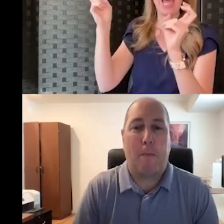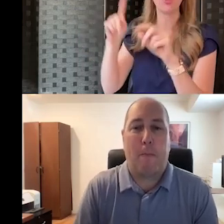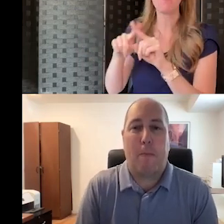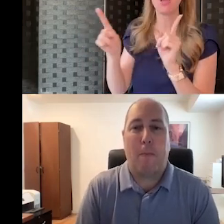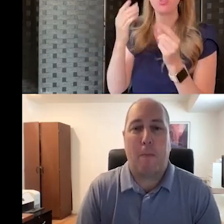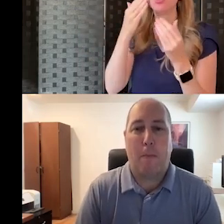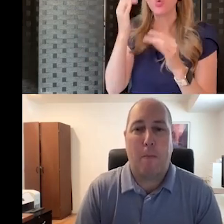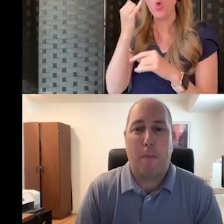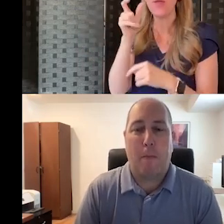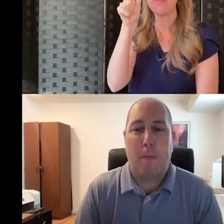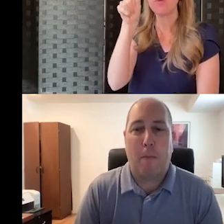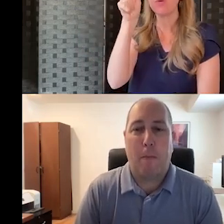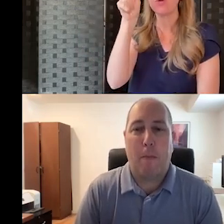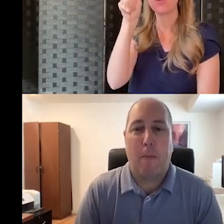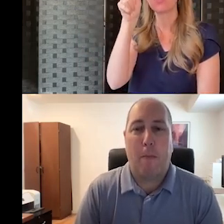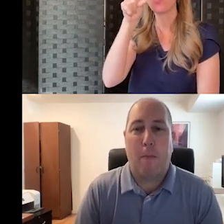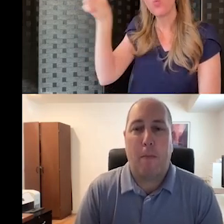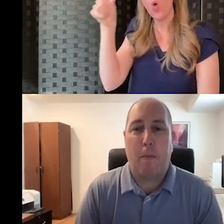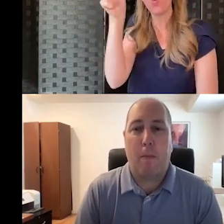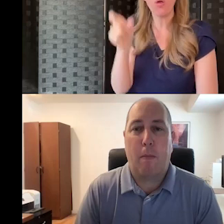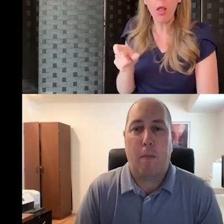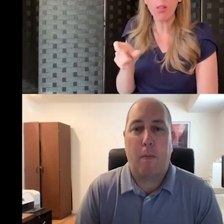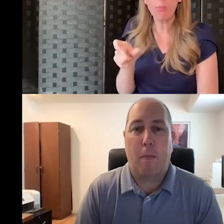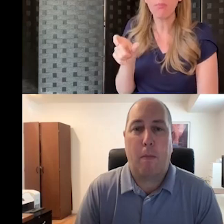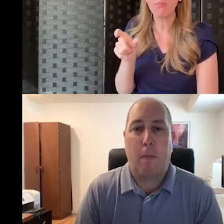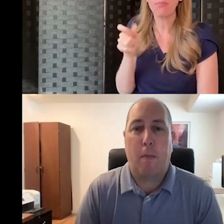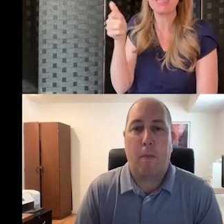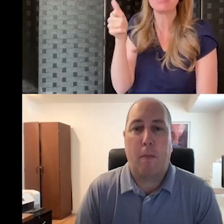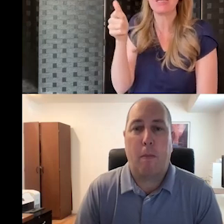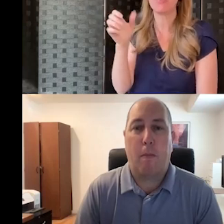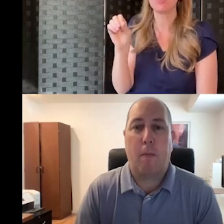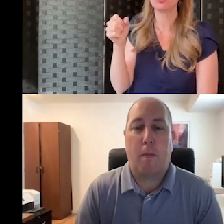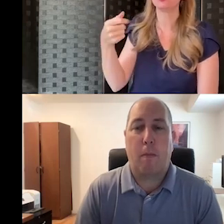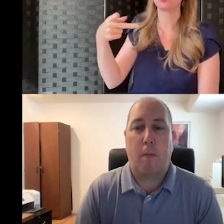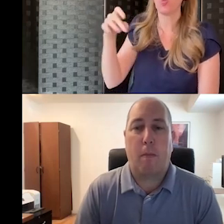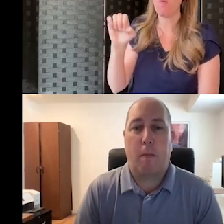it is a row or column header just on its own. A scope attribute, you can tell it,